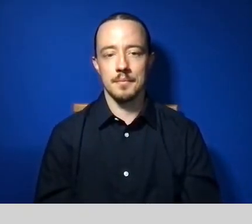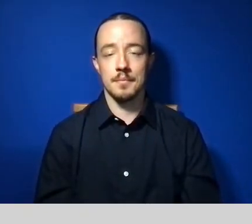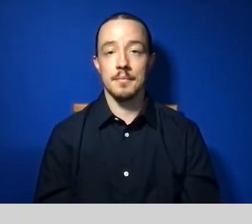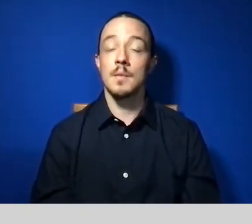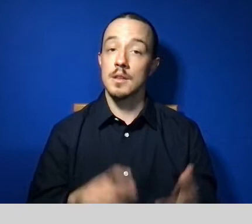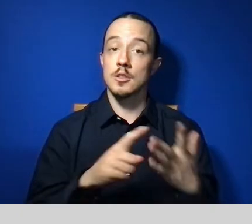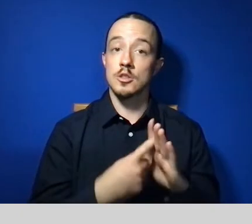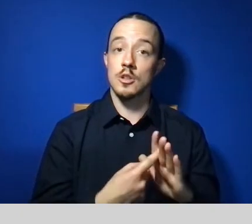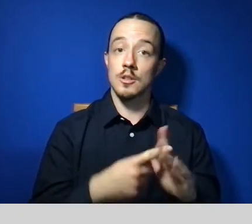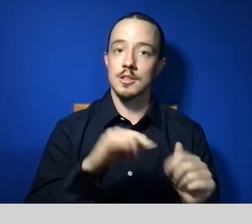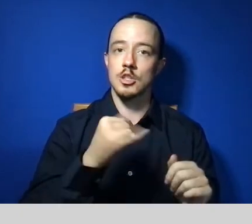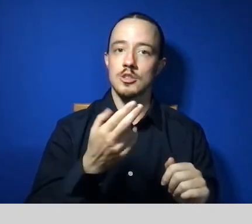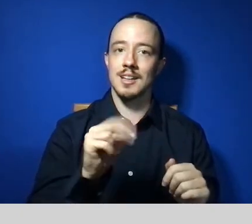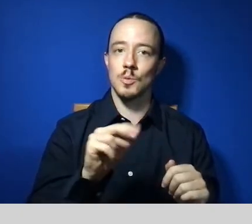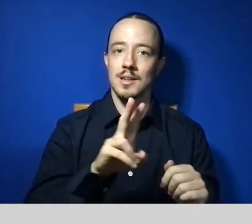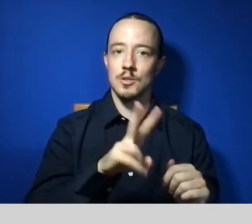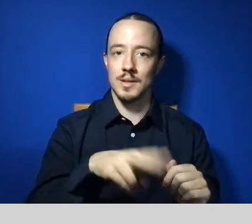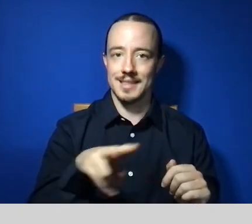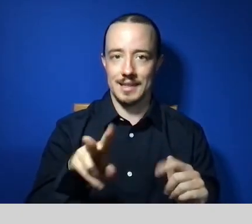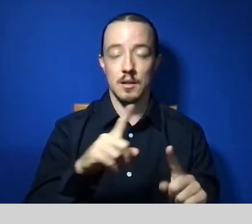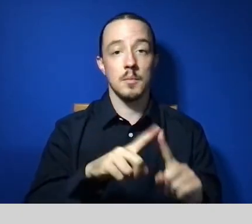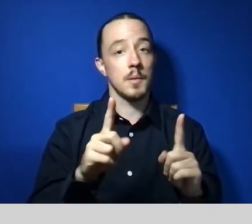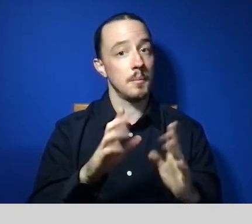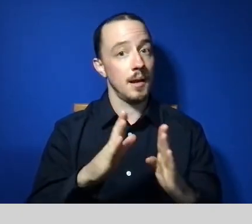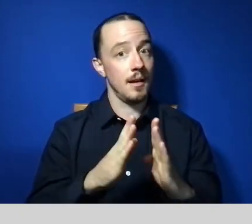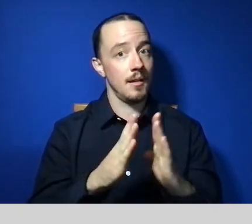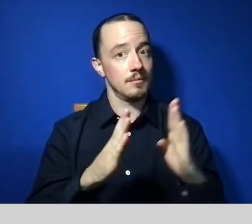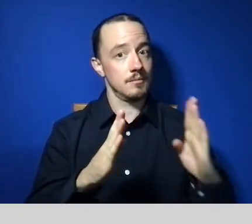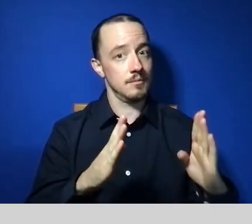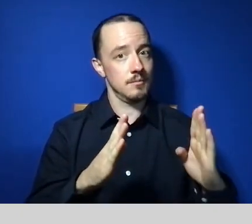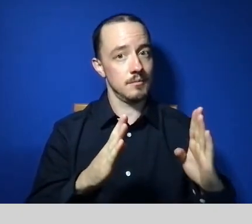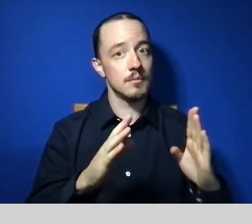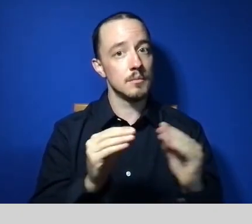and it starts at January 22nd, but my axis comes out here